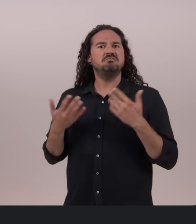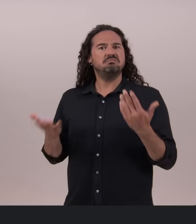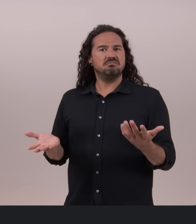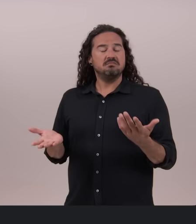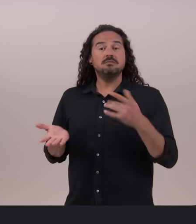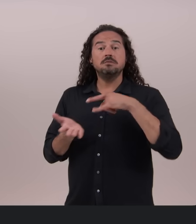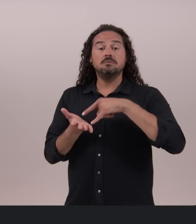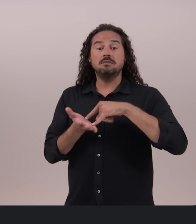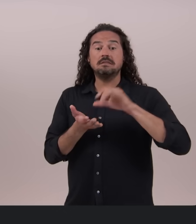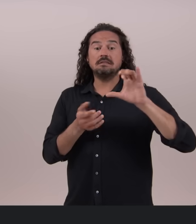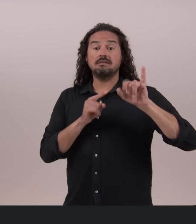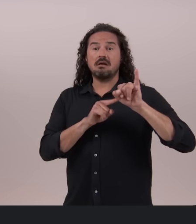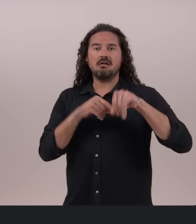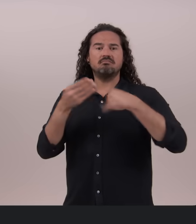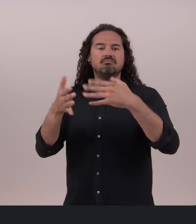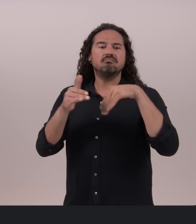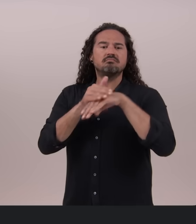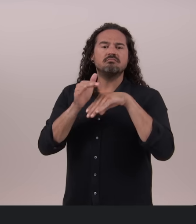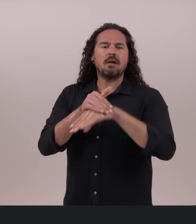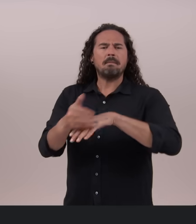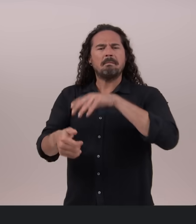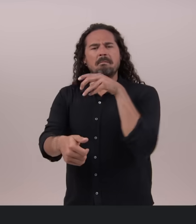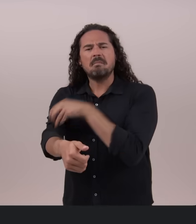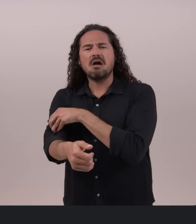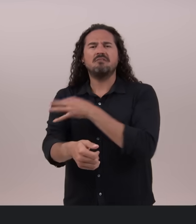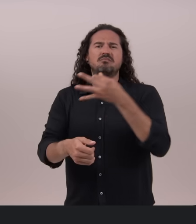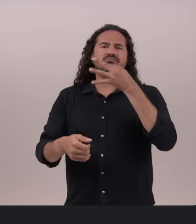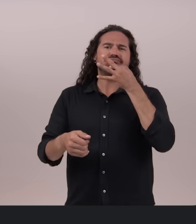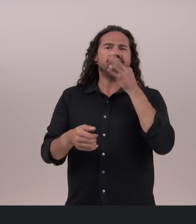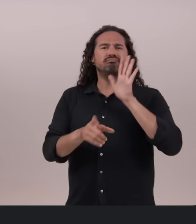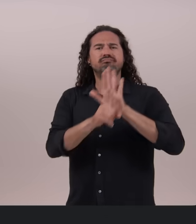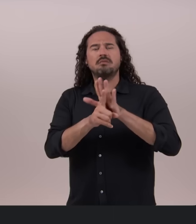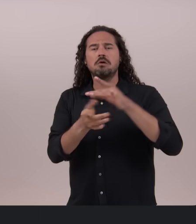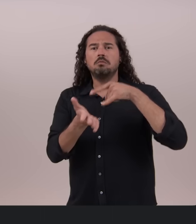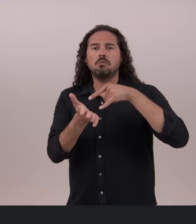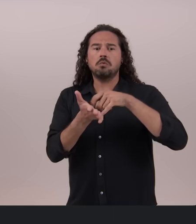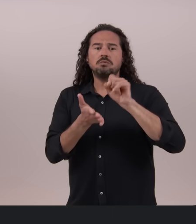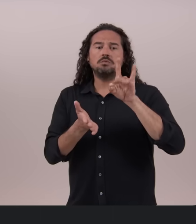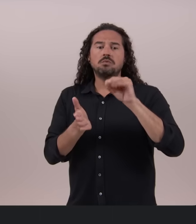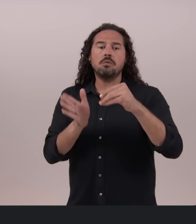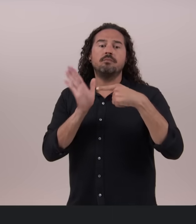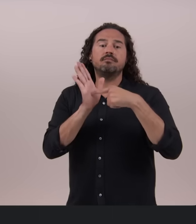to the powerful capabilities of Android Studio, like finding usages and declarations,